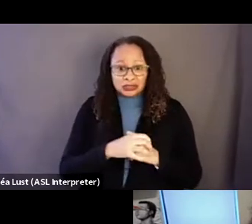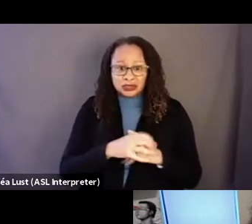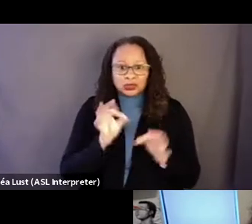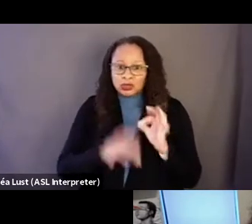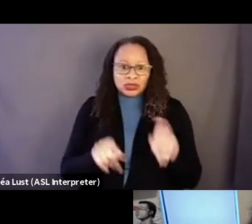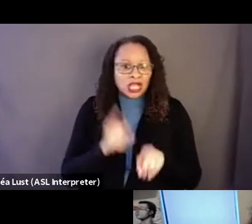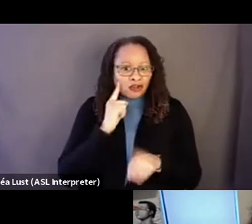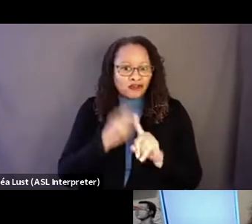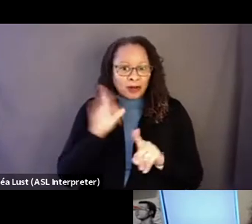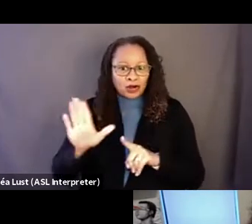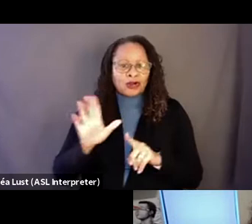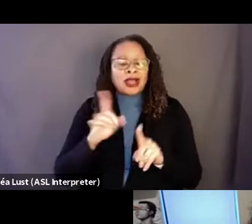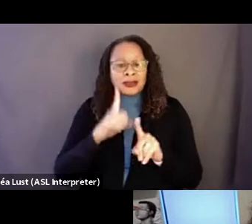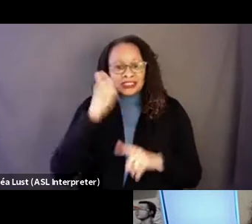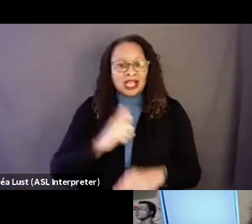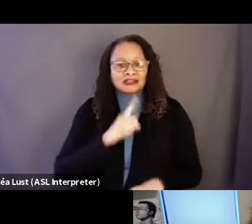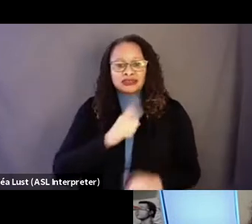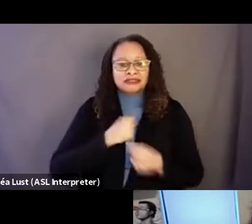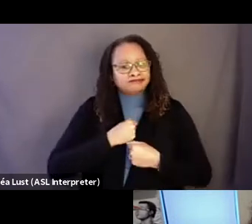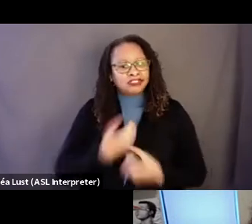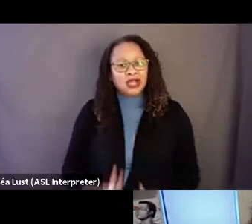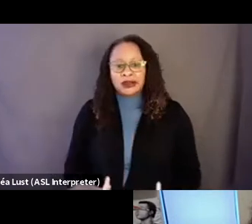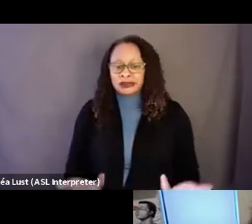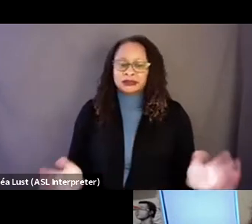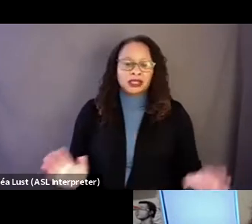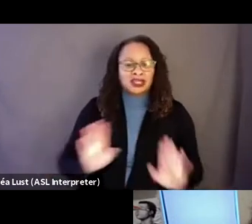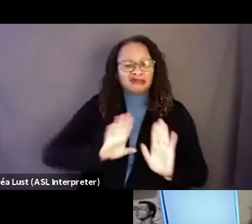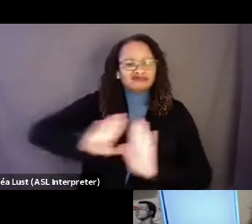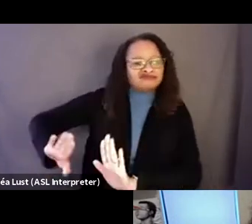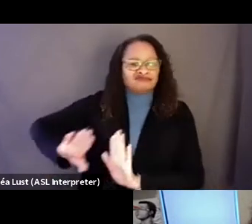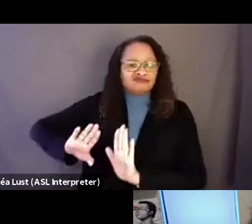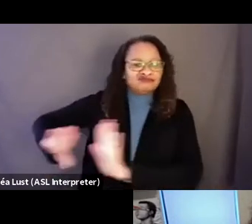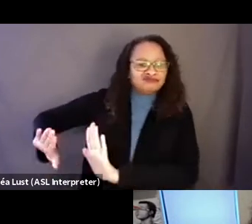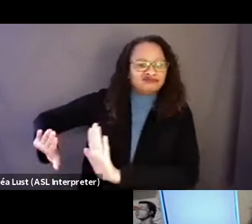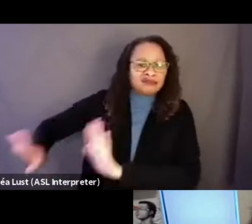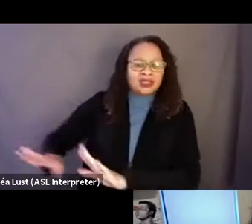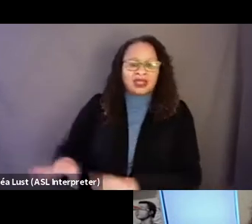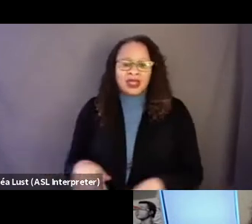because I really got tired of being pushed to the side. I got tired of my parents being pushed to the side.